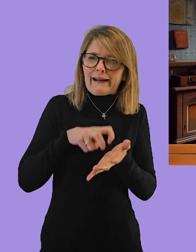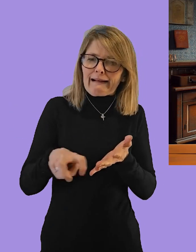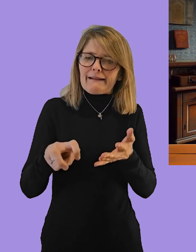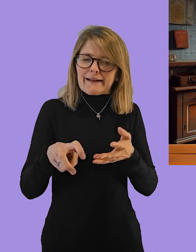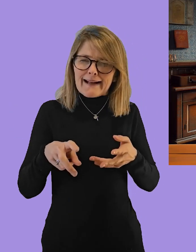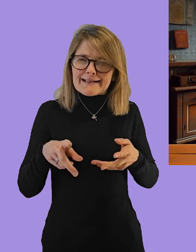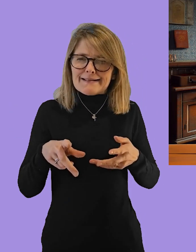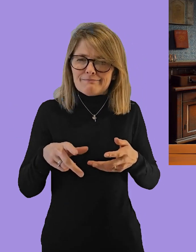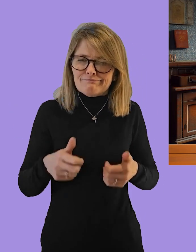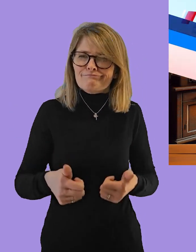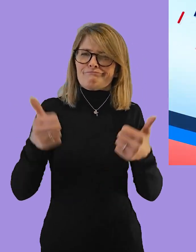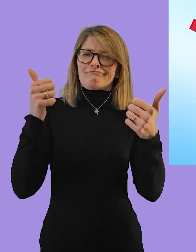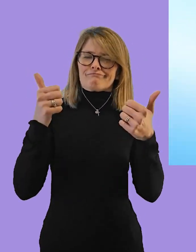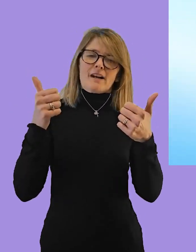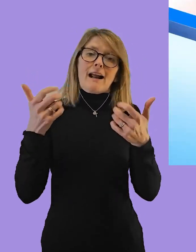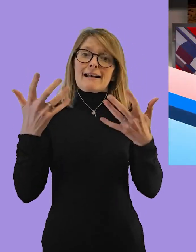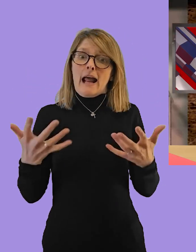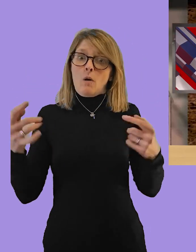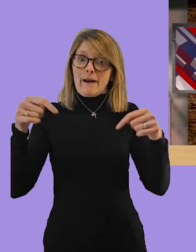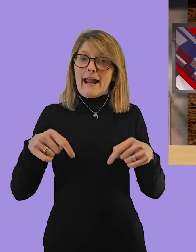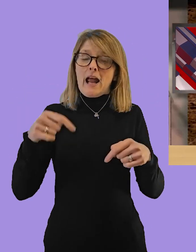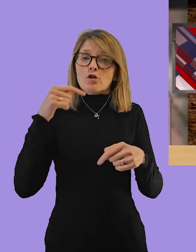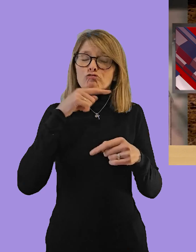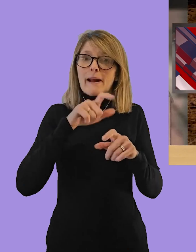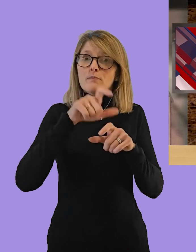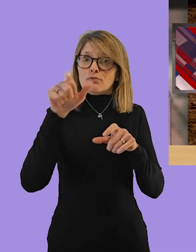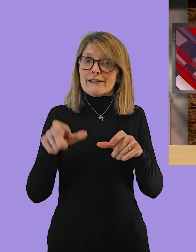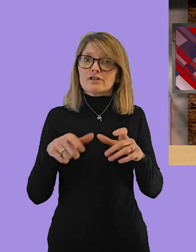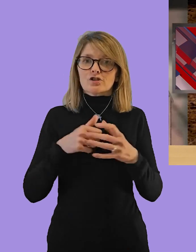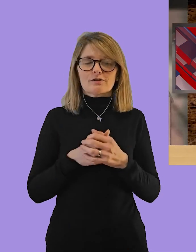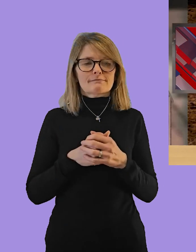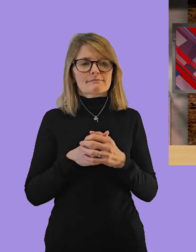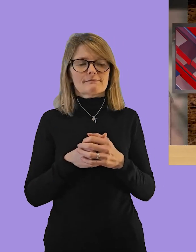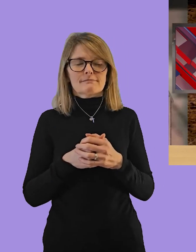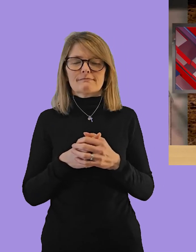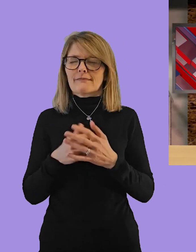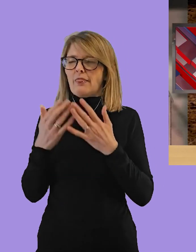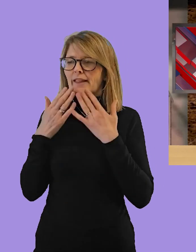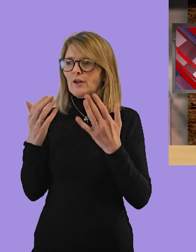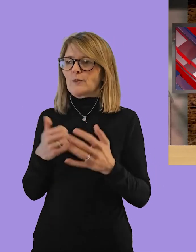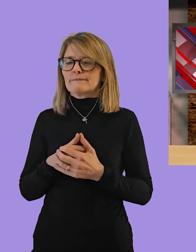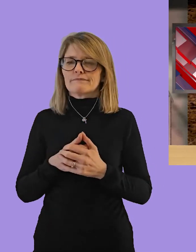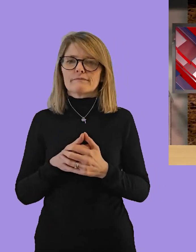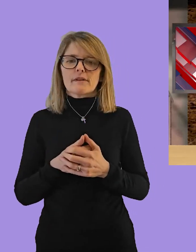Thanks, back to you Ian. Thank you for that, Andrew. Thursday, the 1st of February is Time to Talk Day.